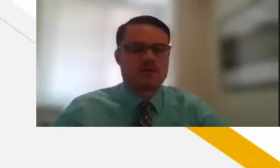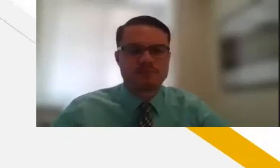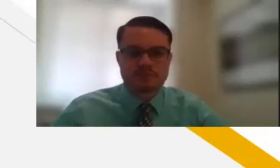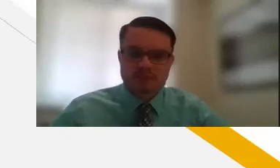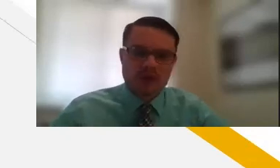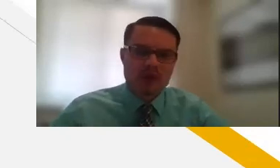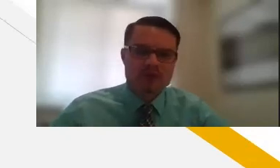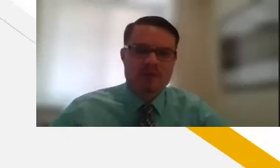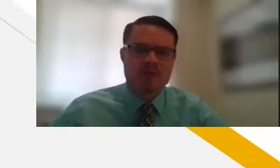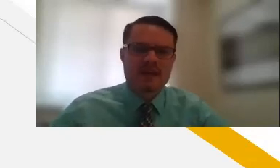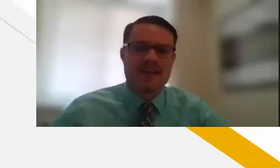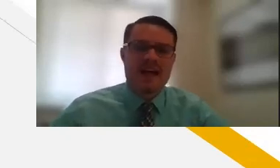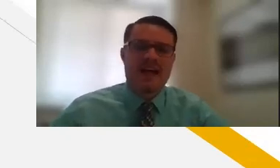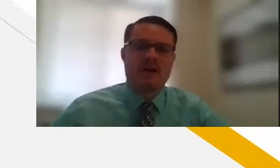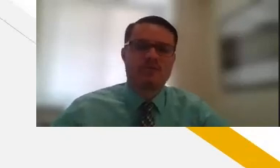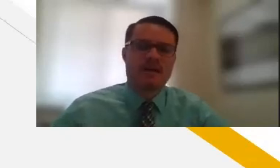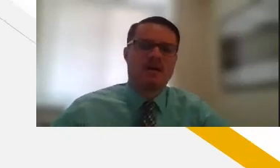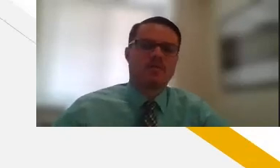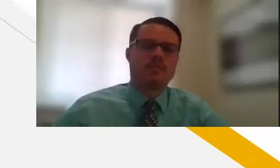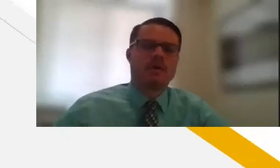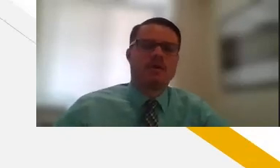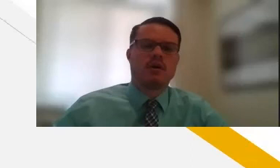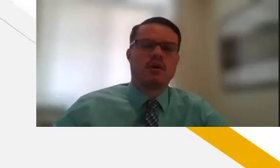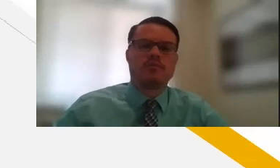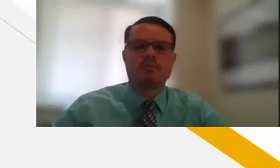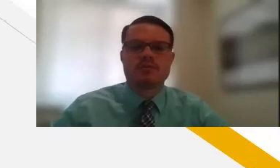So you're probably thinking how do they help?